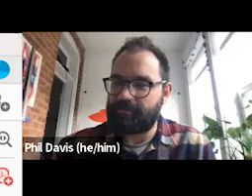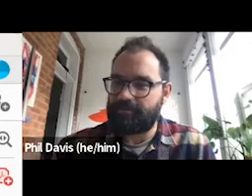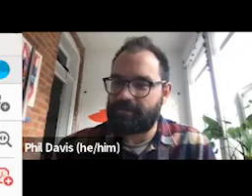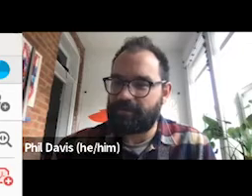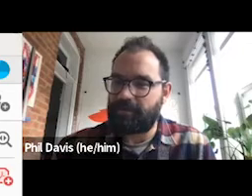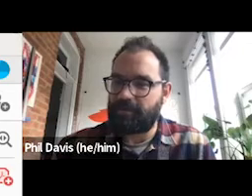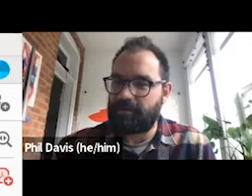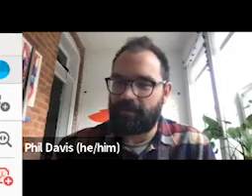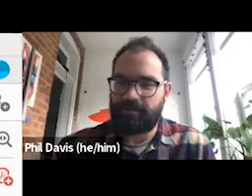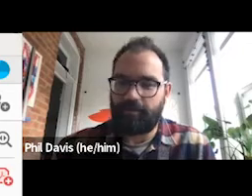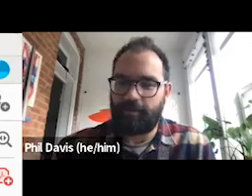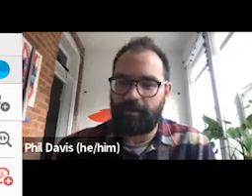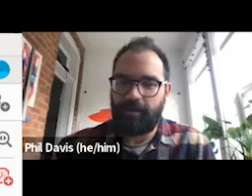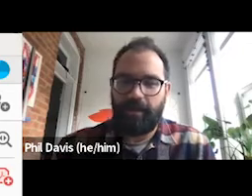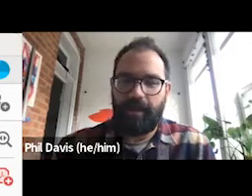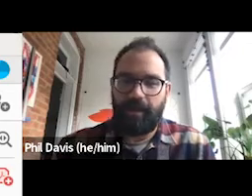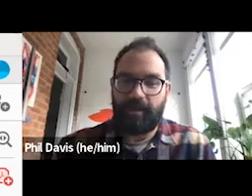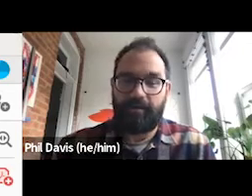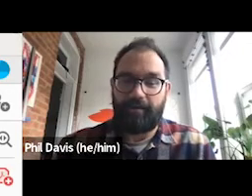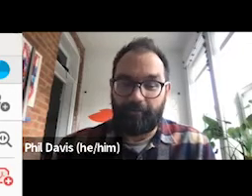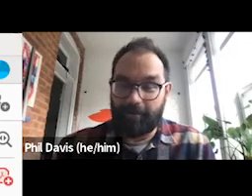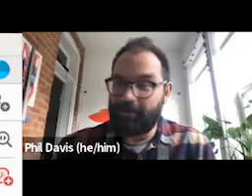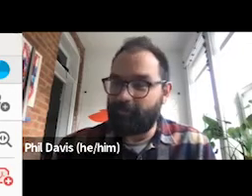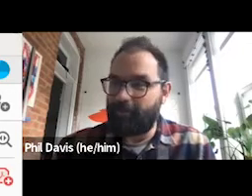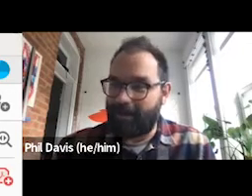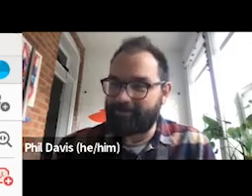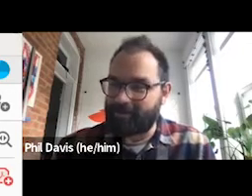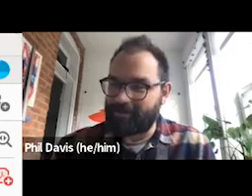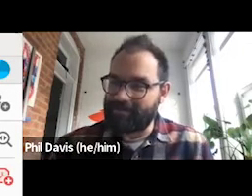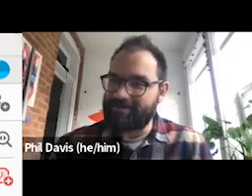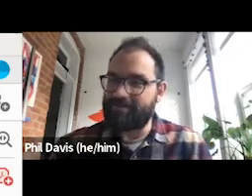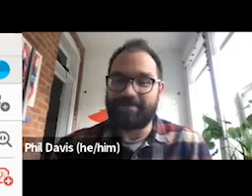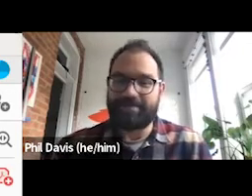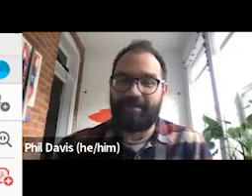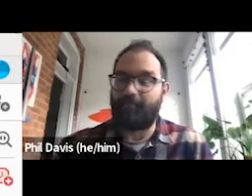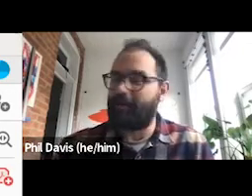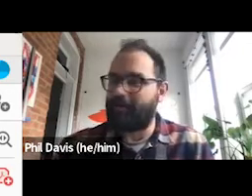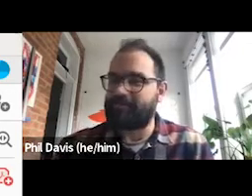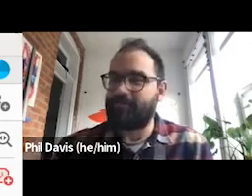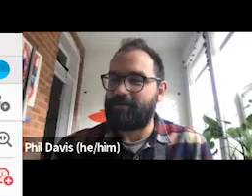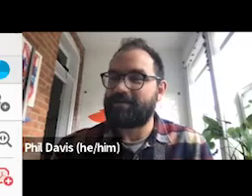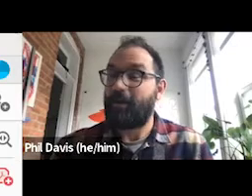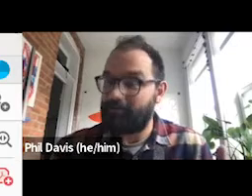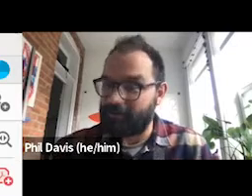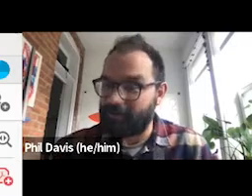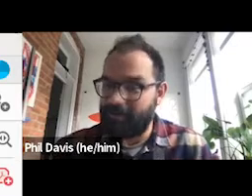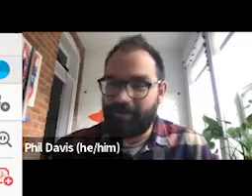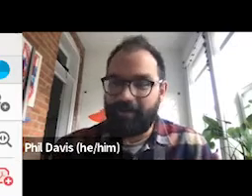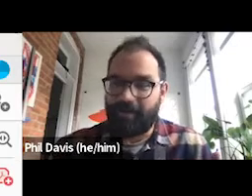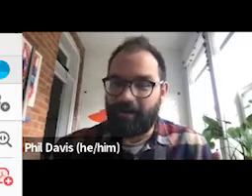which we did in October. An important aspect is what happens when it is over?